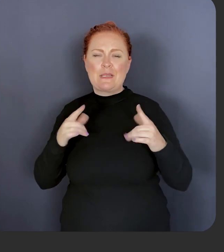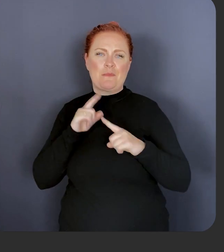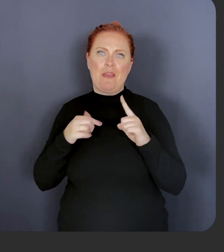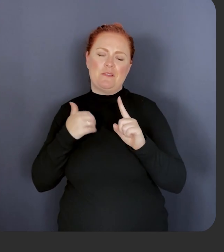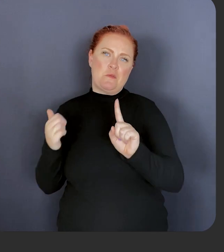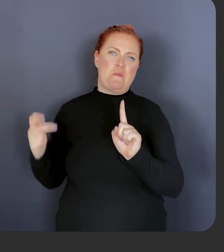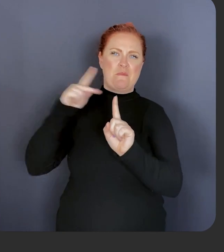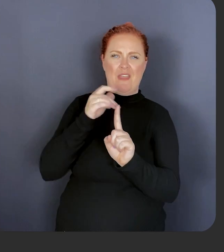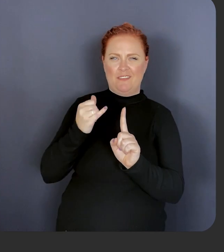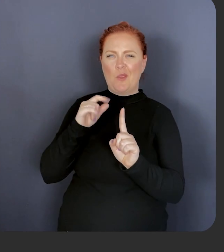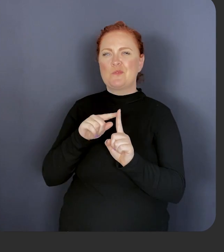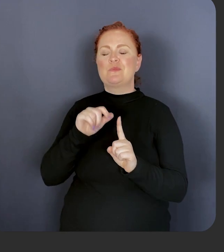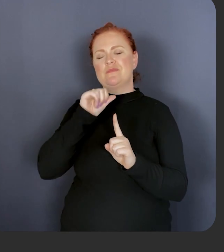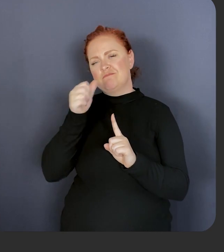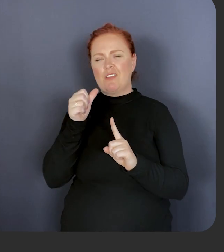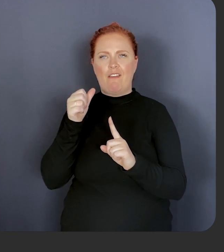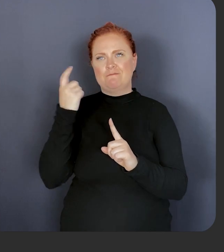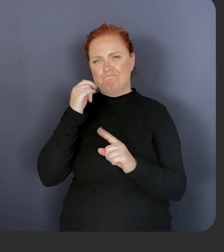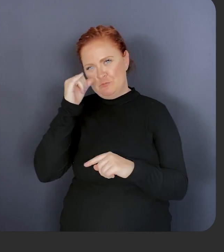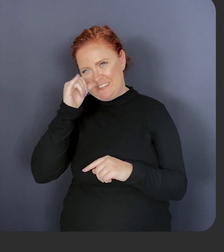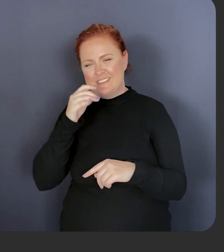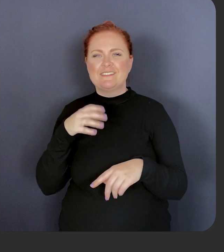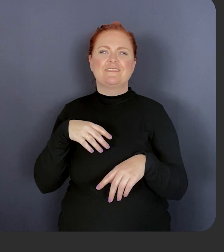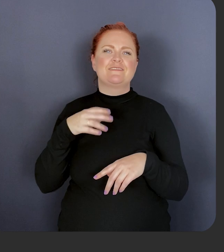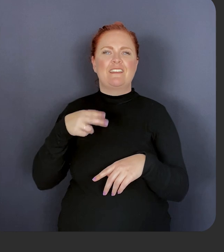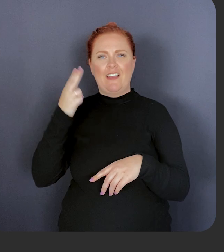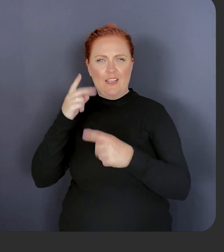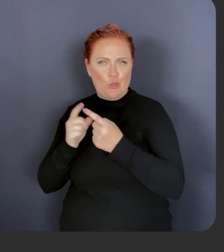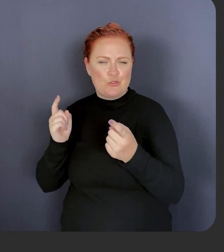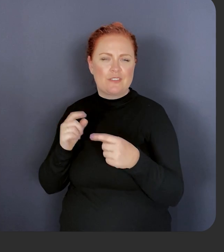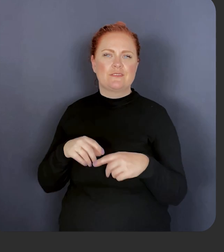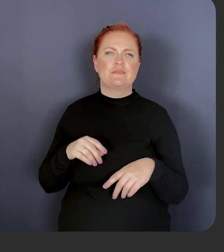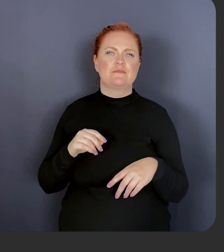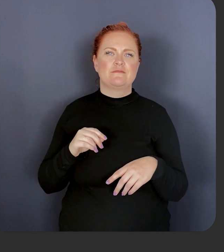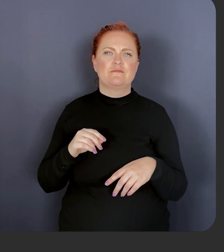move this back to not a ridiculous high contrast